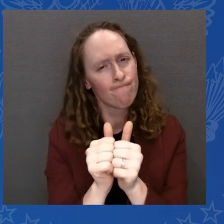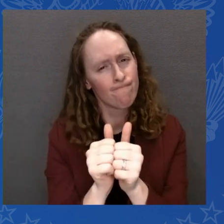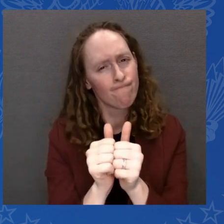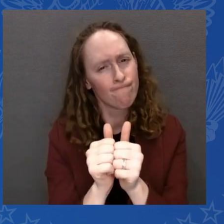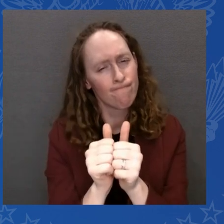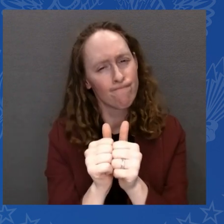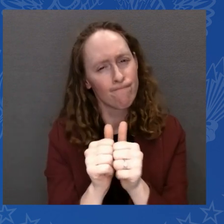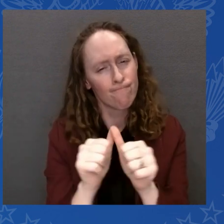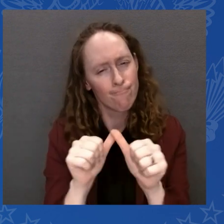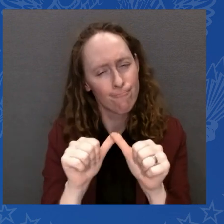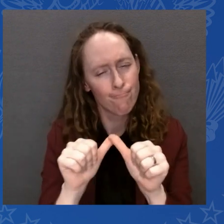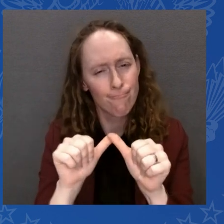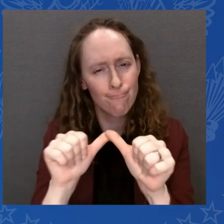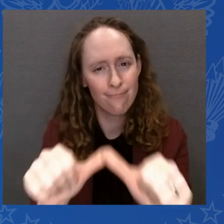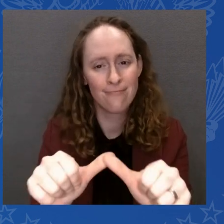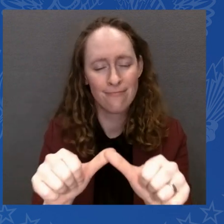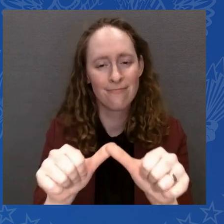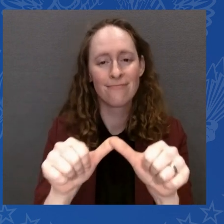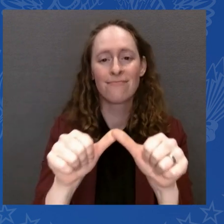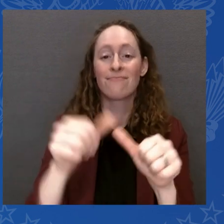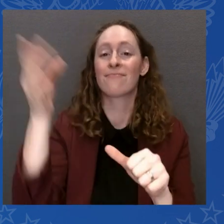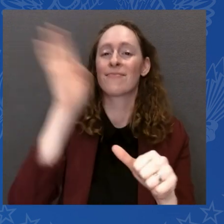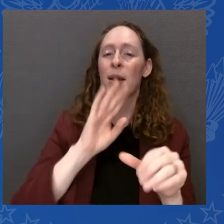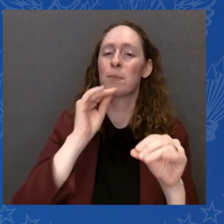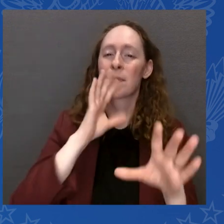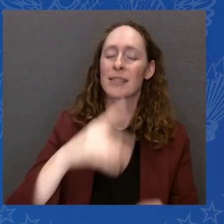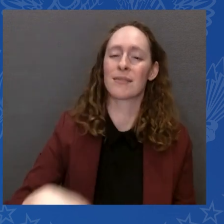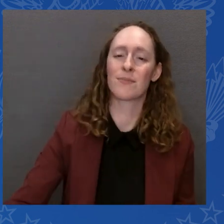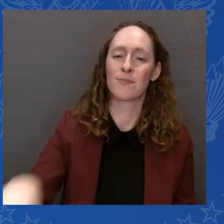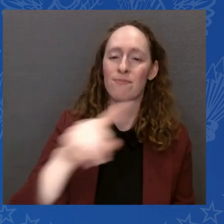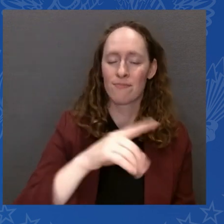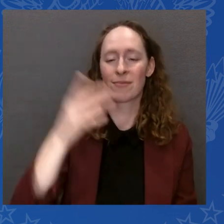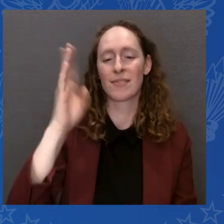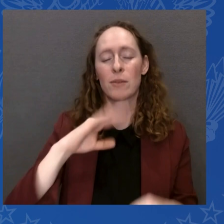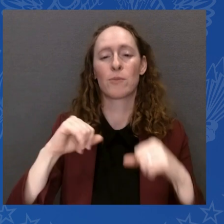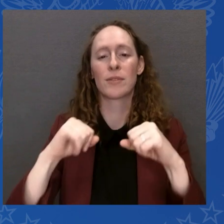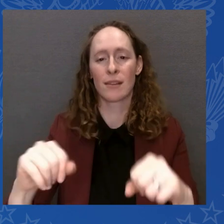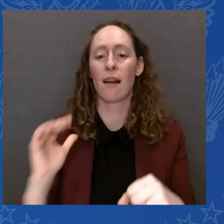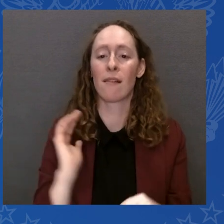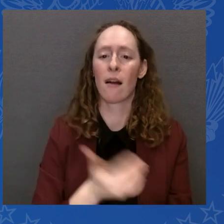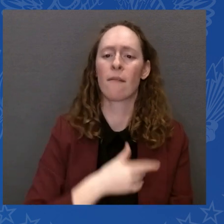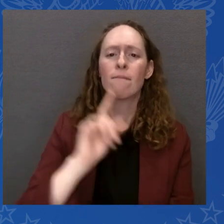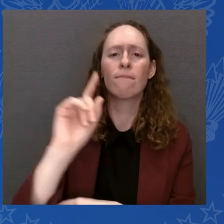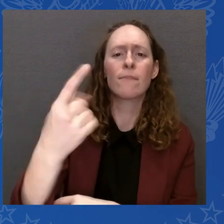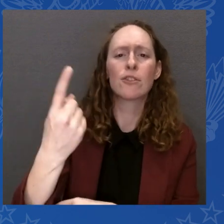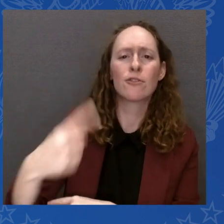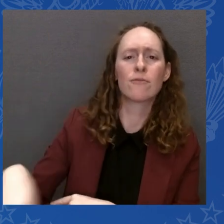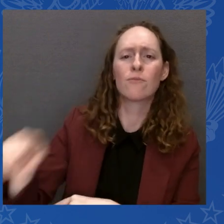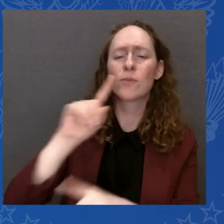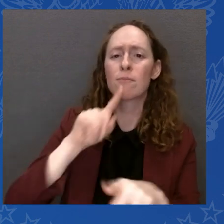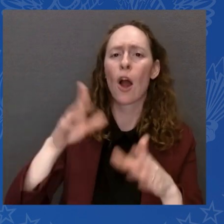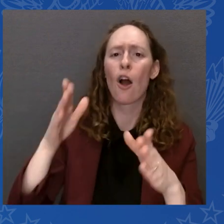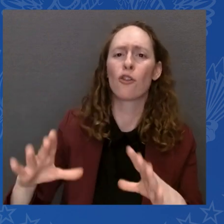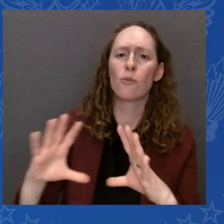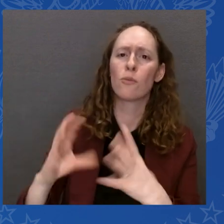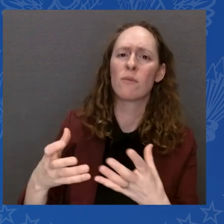And may God protect our first responders who we owe more than I can take time to talk about today. Thank you, thank you, thank you.